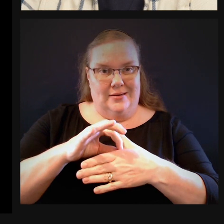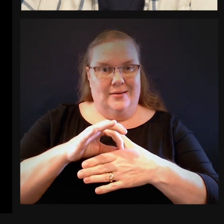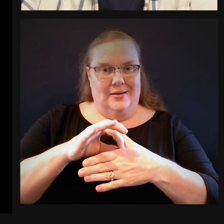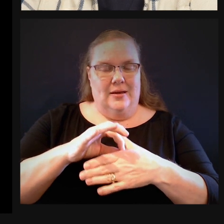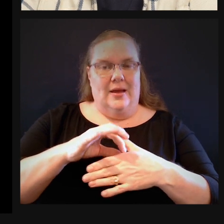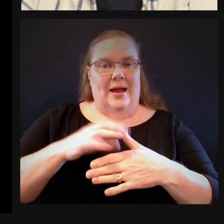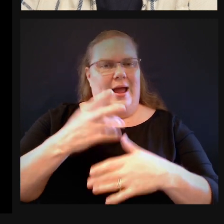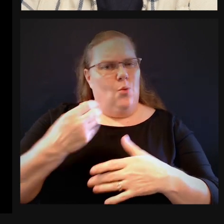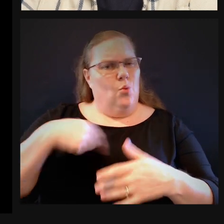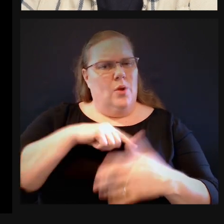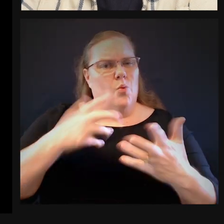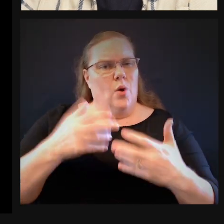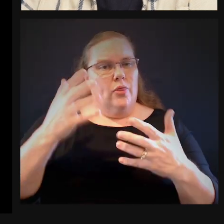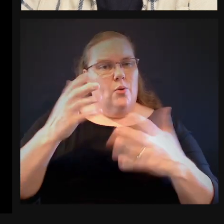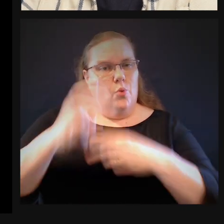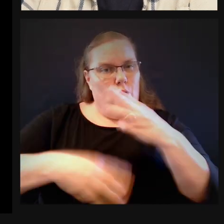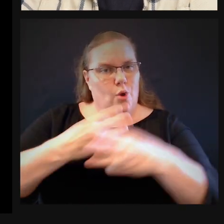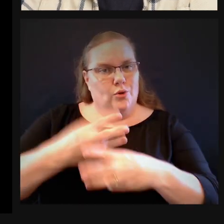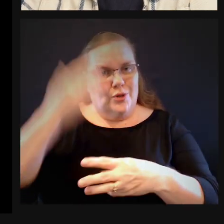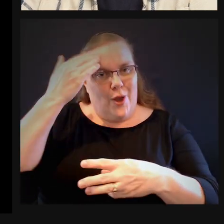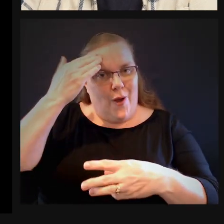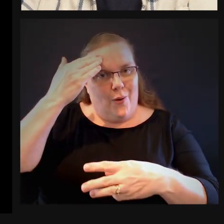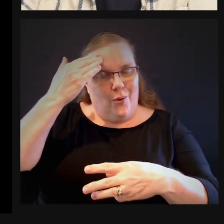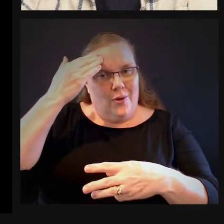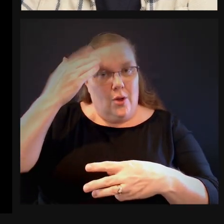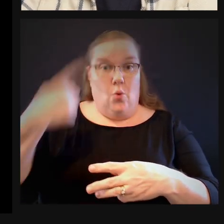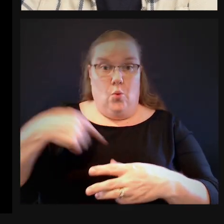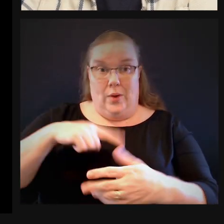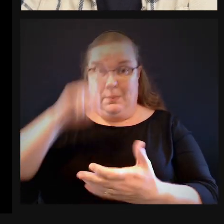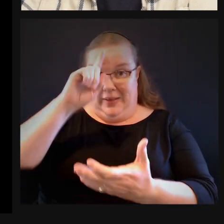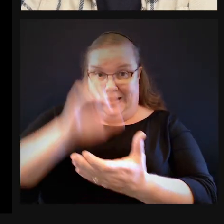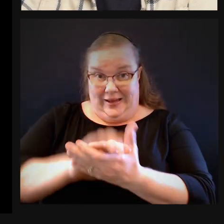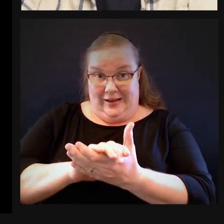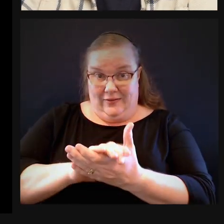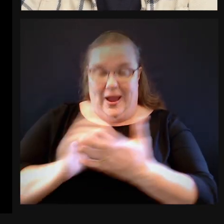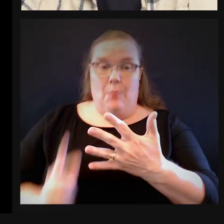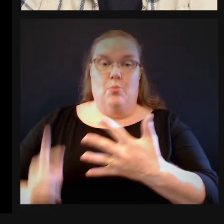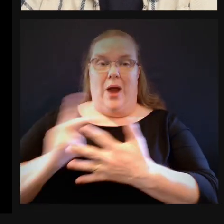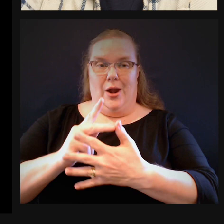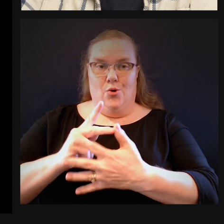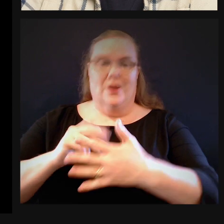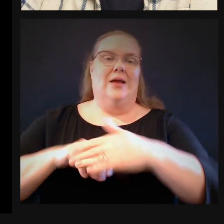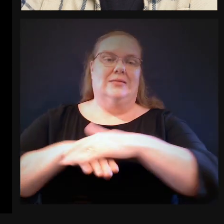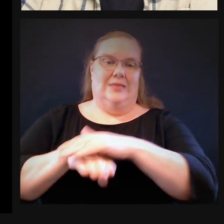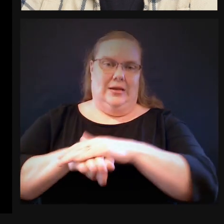And we want the world to know that Microsoft believes in and prioritizes accessibility.